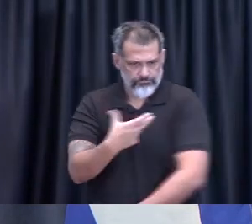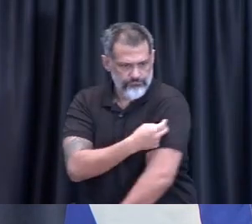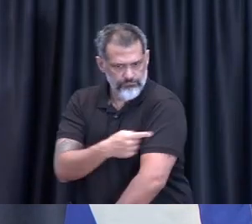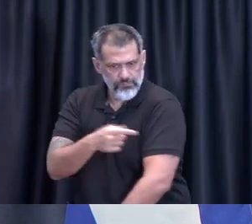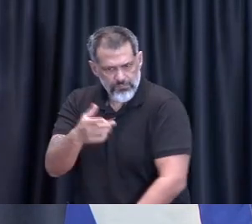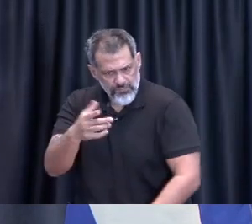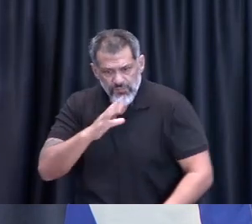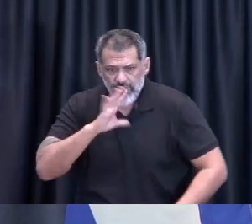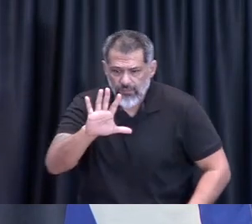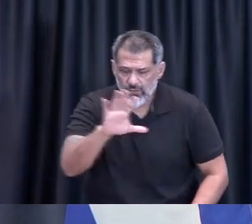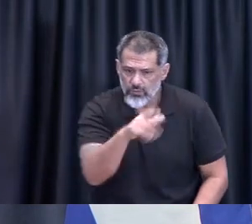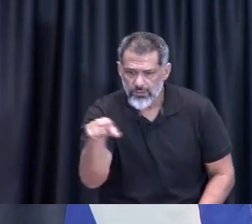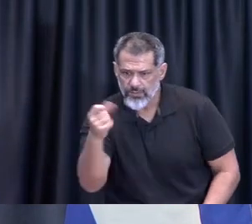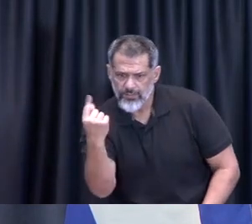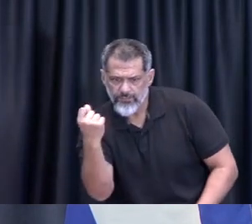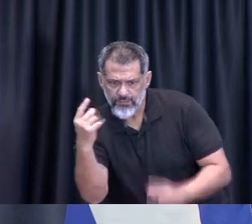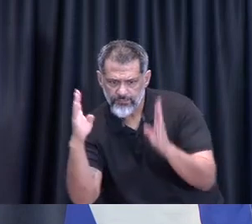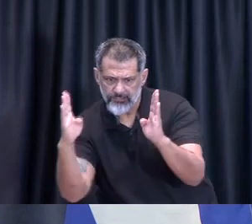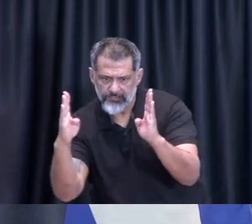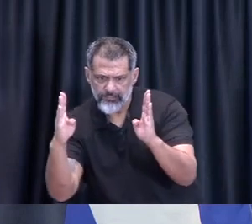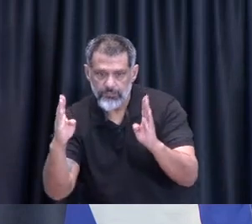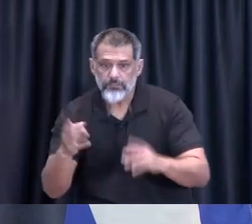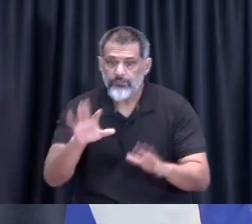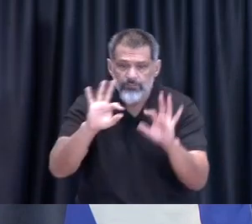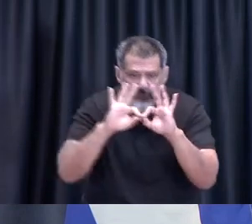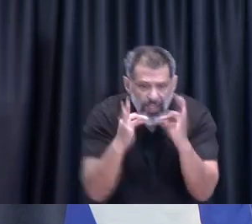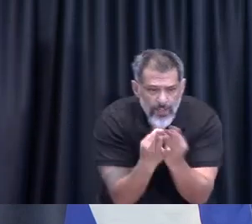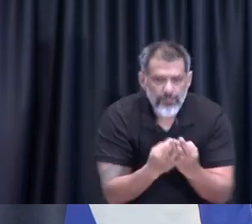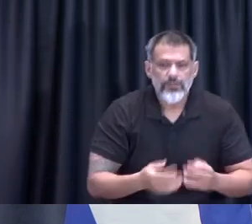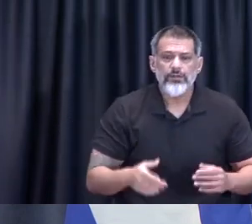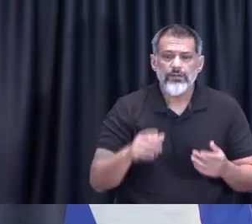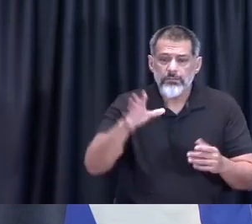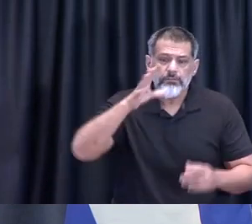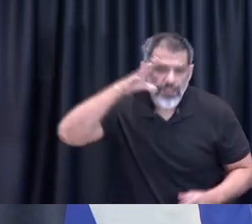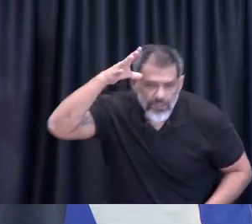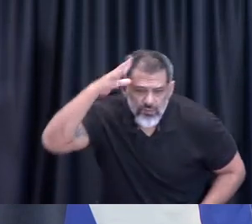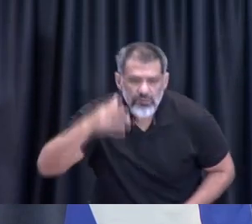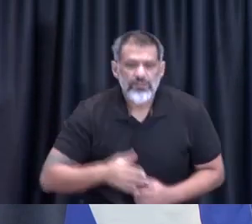their families and their households, and those that work in and support